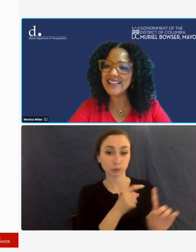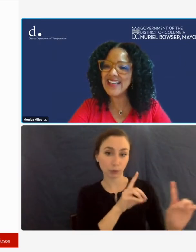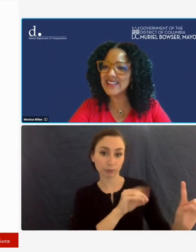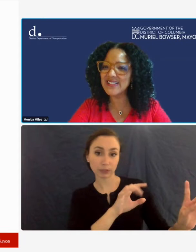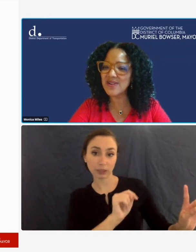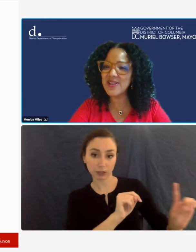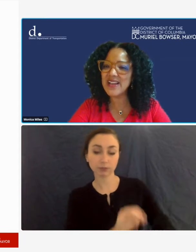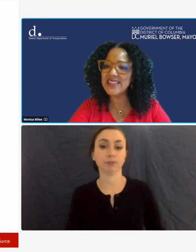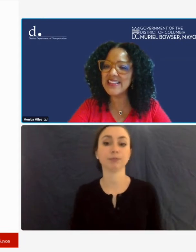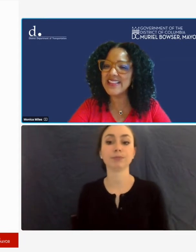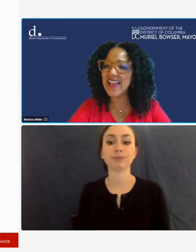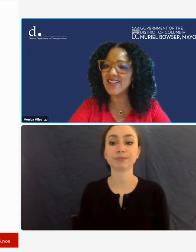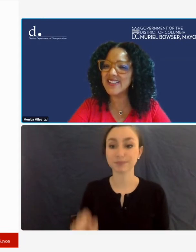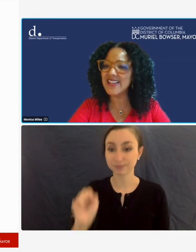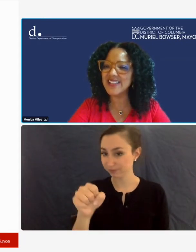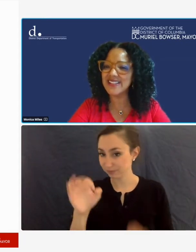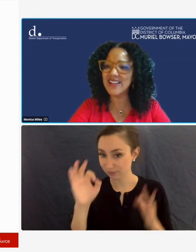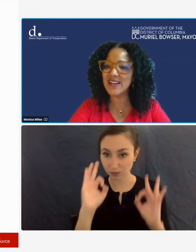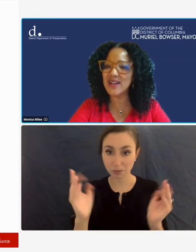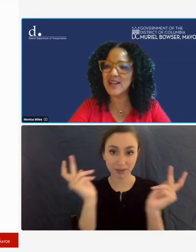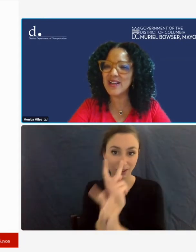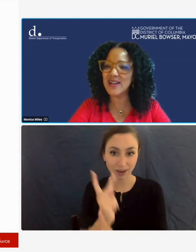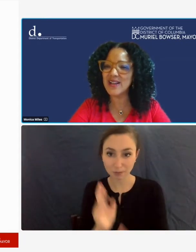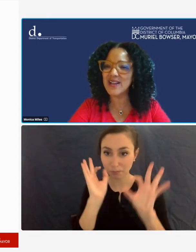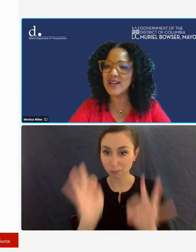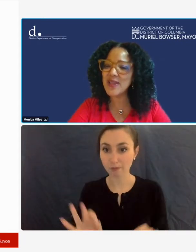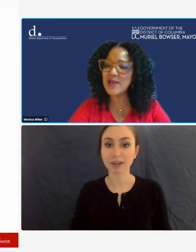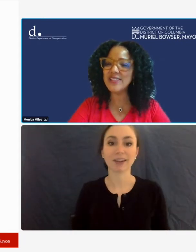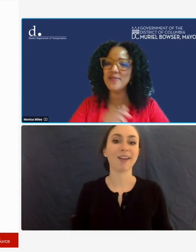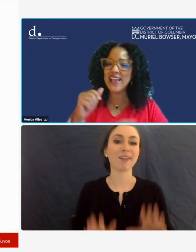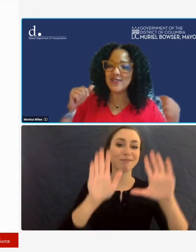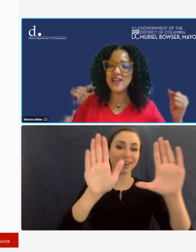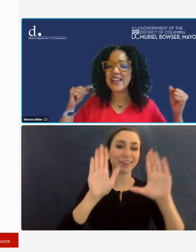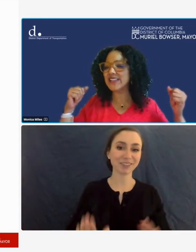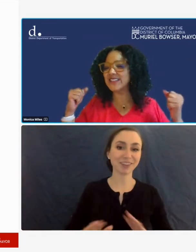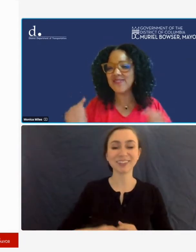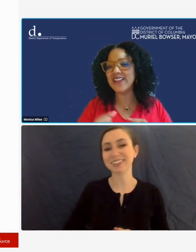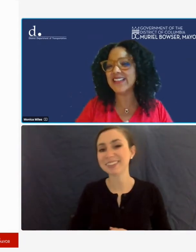so we got the the calculation um great so that means that you guys are definitely